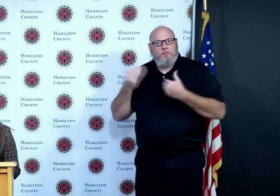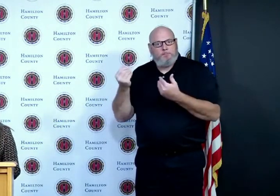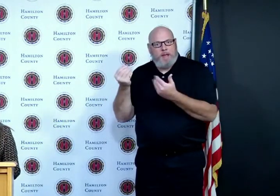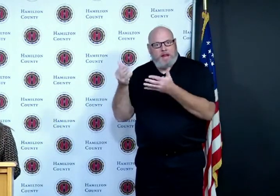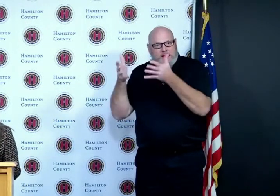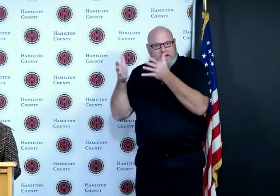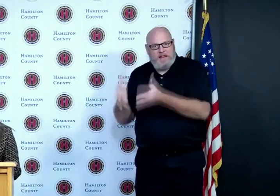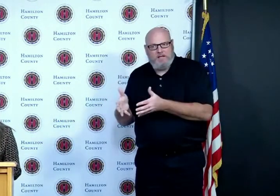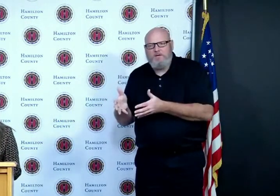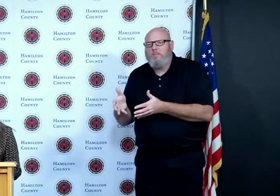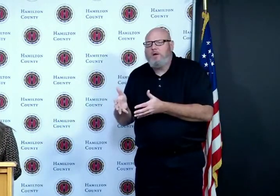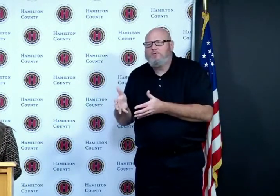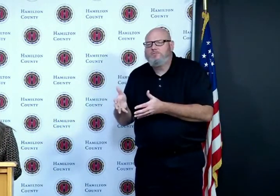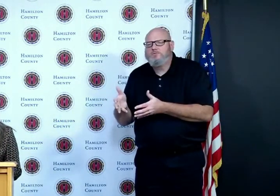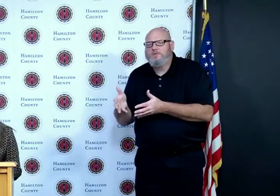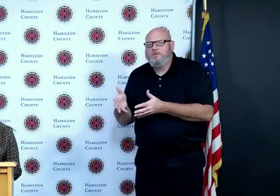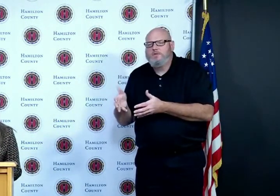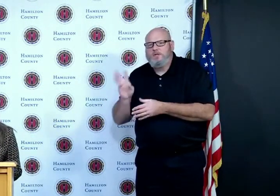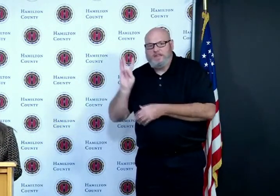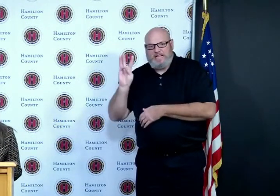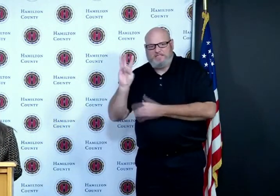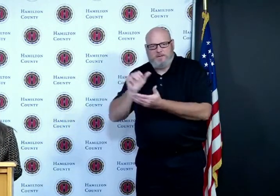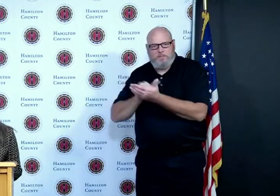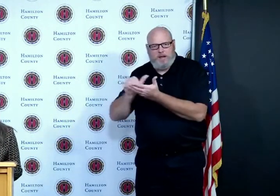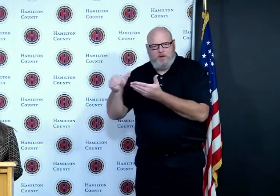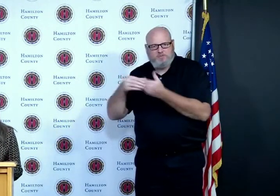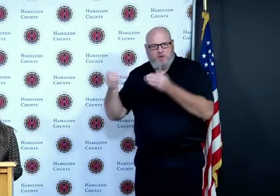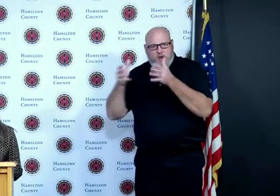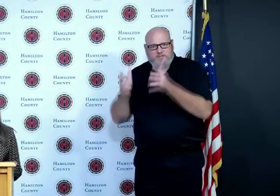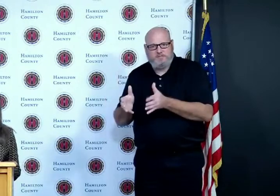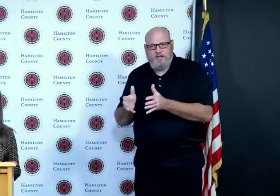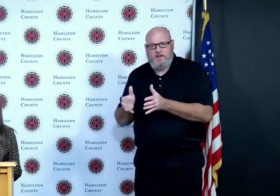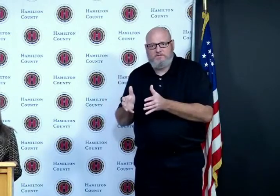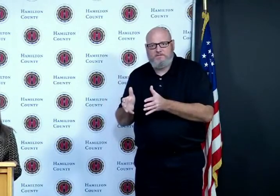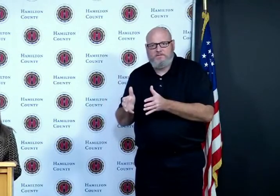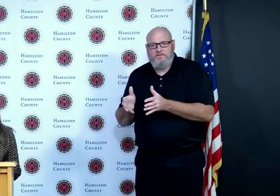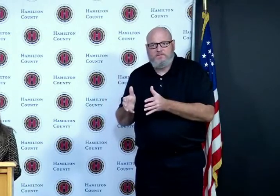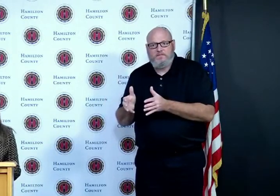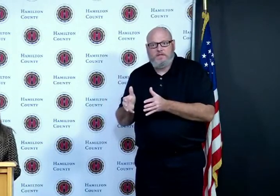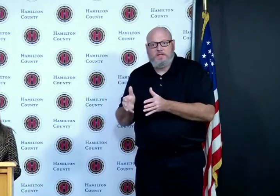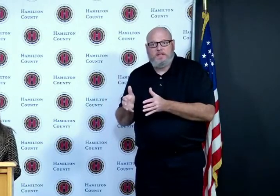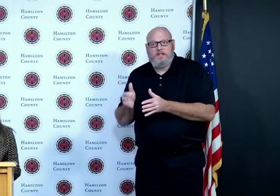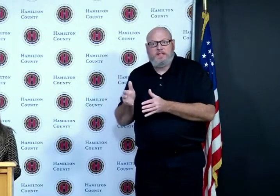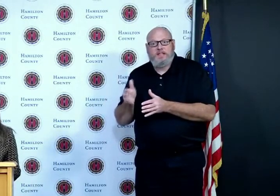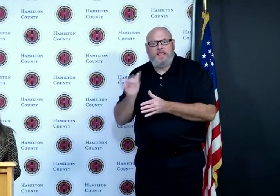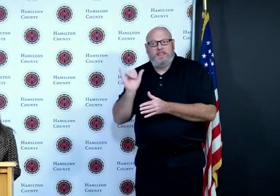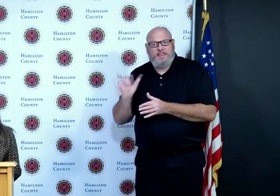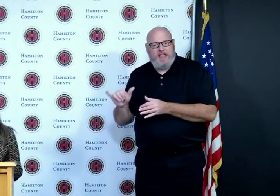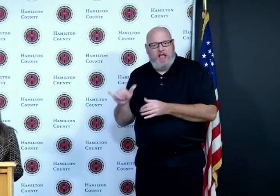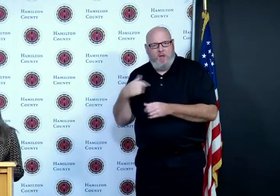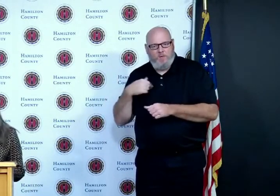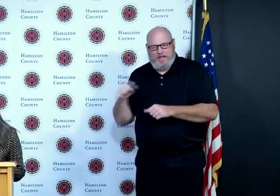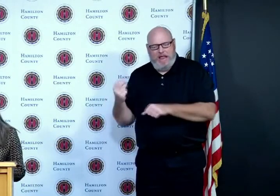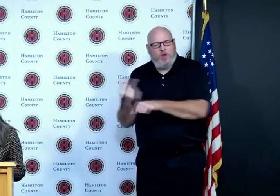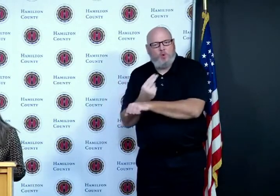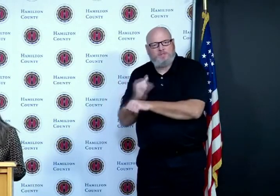and what we're trying to do here is continue to hit the mark right hit the need in the community